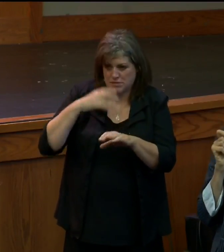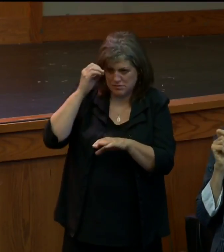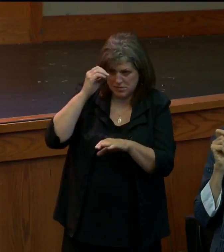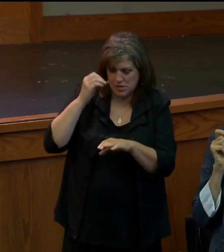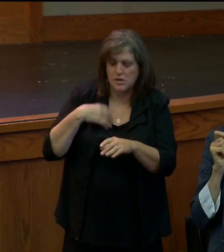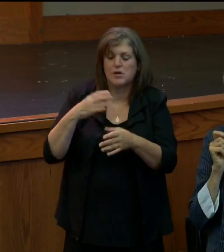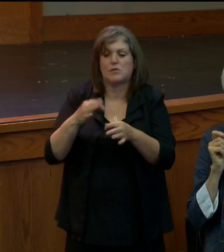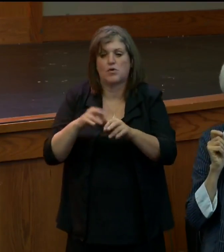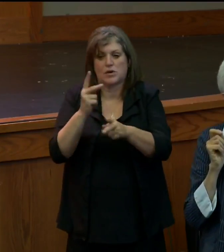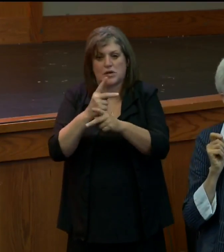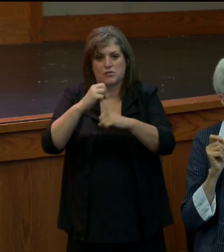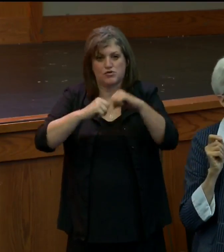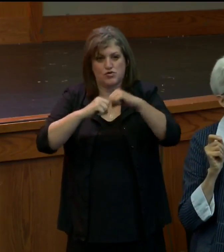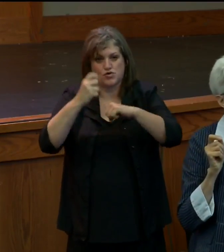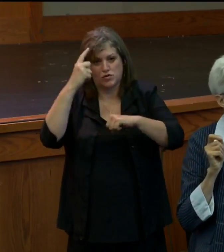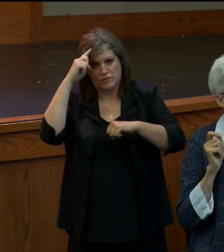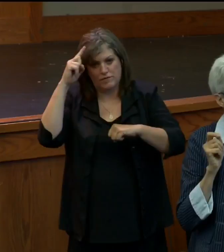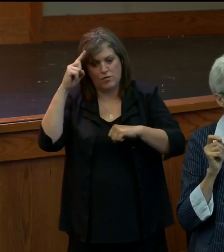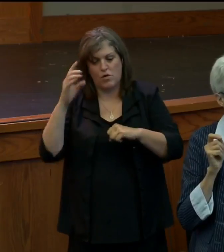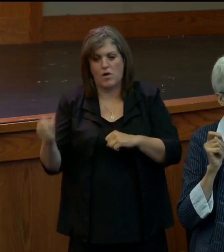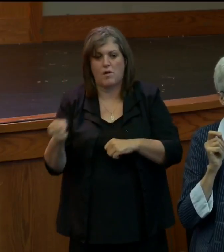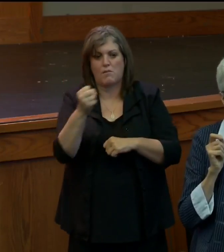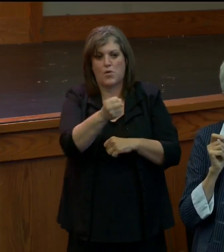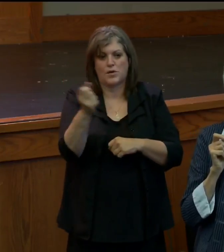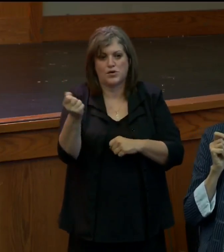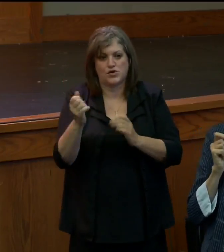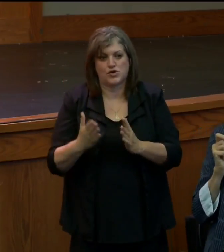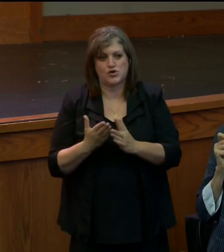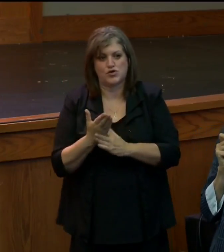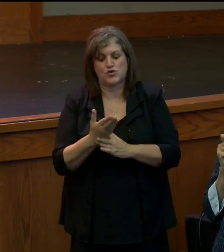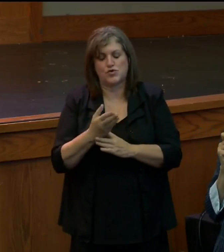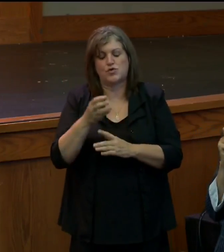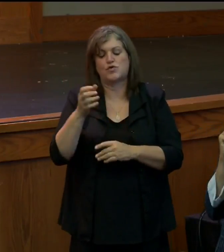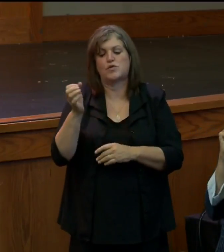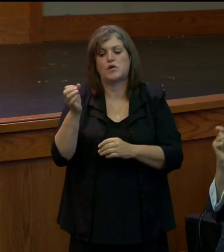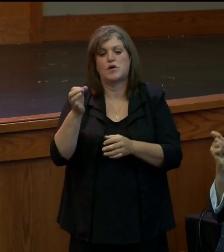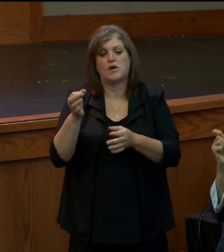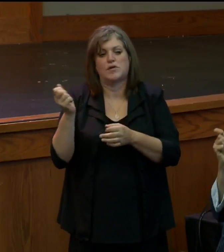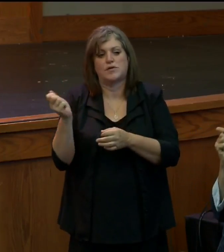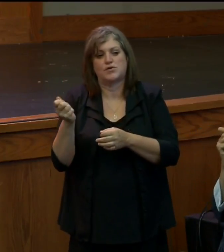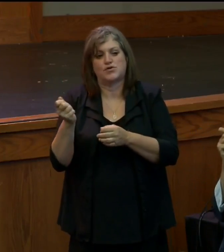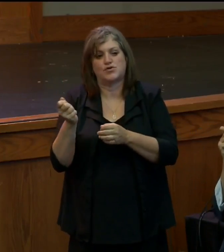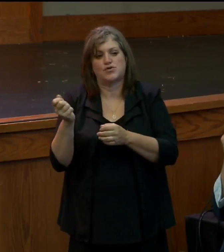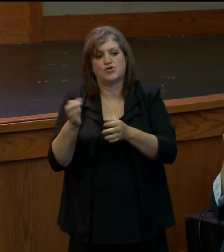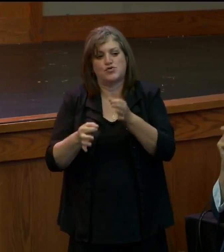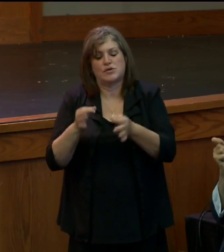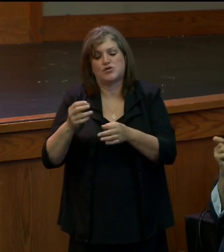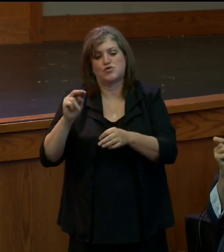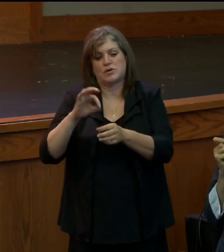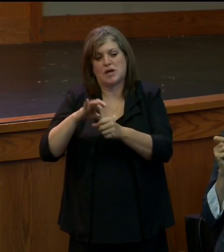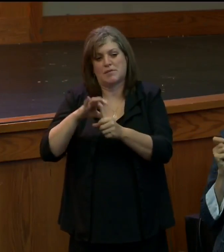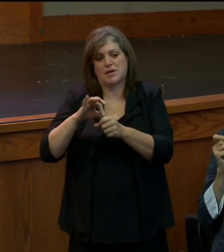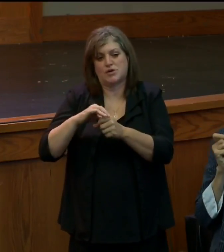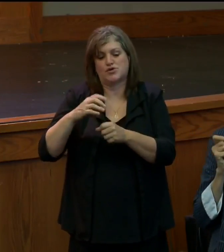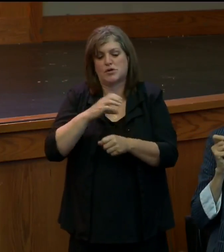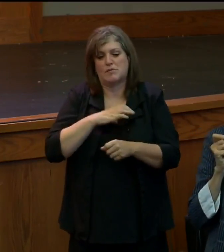STRUCTURE THAT WE CURRENTLY HAVE FOR APPOINTING JUDGES THROUGH THE JUDICIAL NOMINATION COMMISSION. WE HAVE A VERY HIGH QUALITY JUDICIARY HERE IN THE DISTRICT